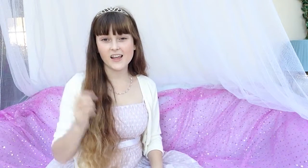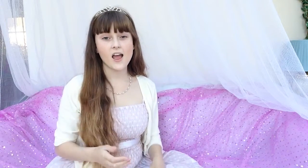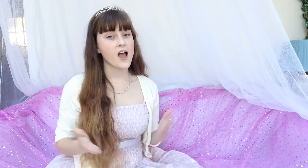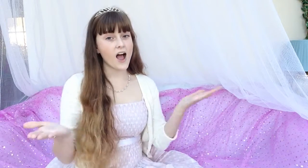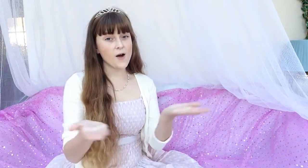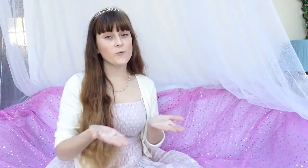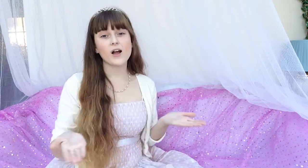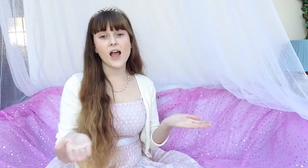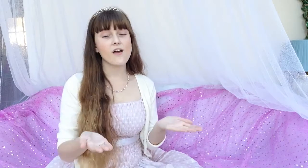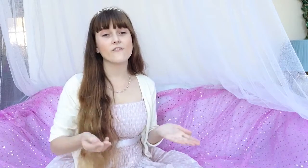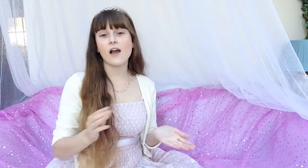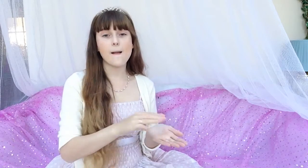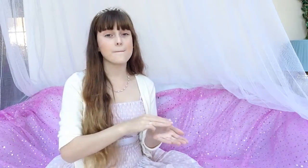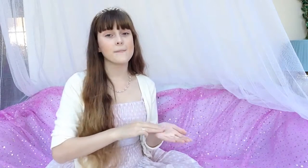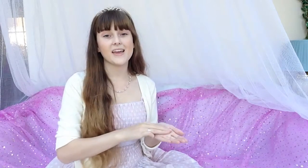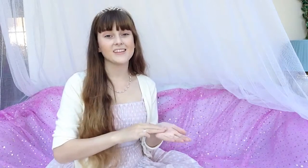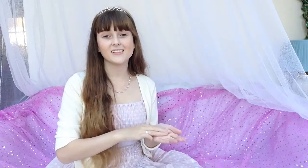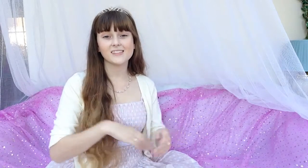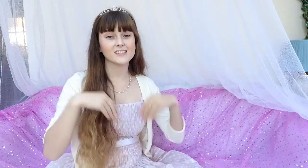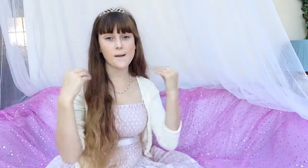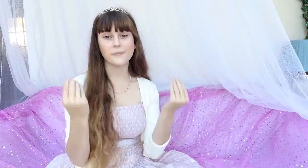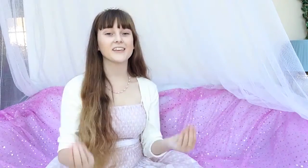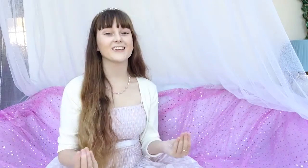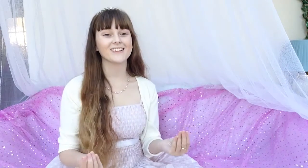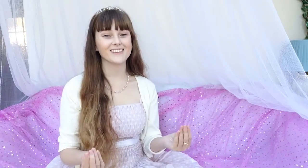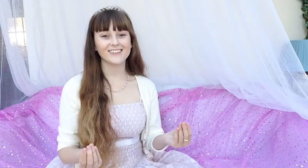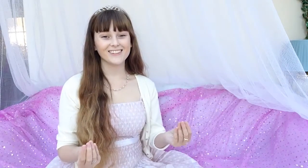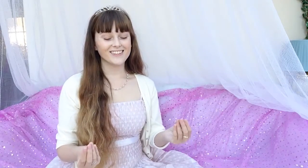I'm where I'm meant to be